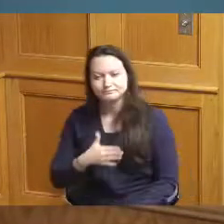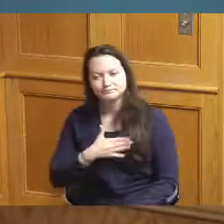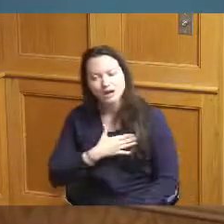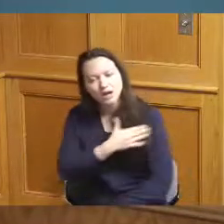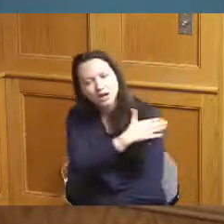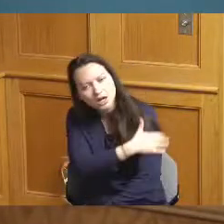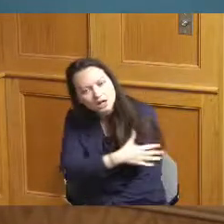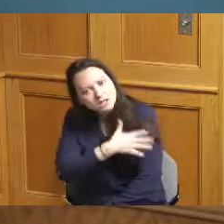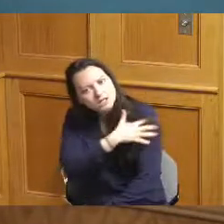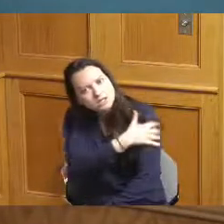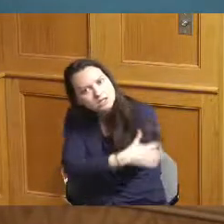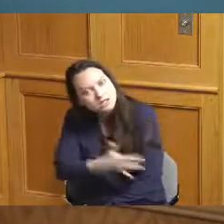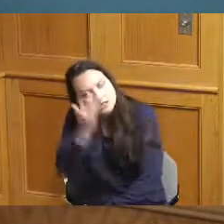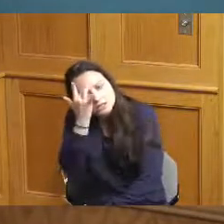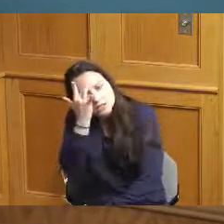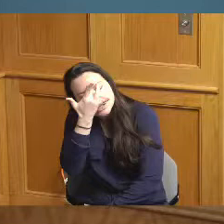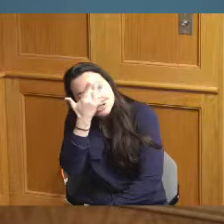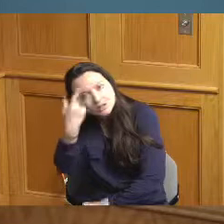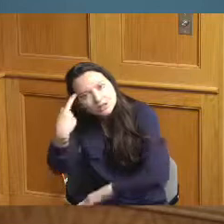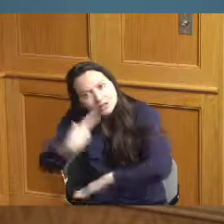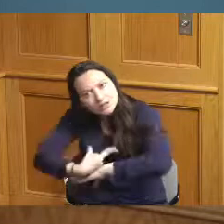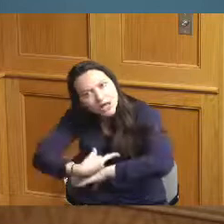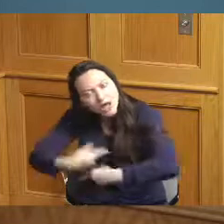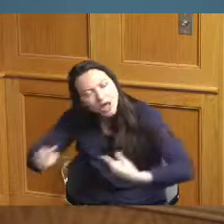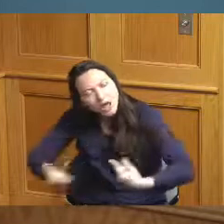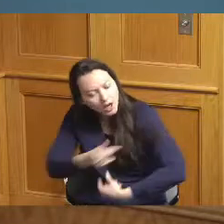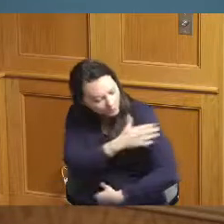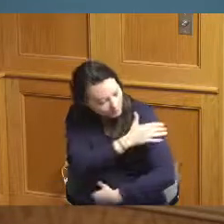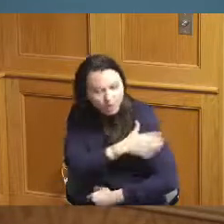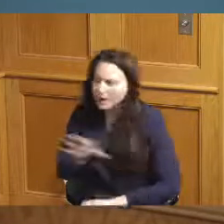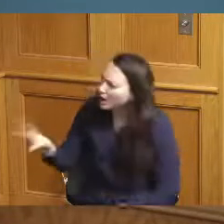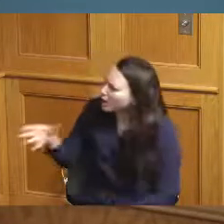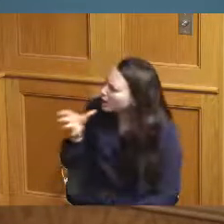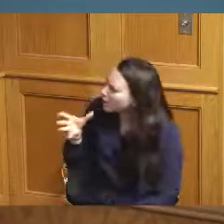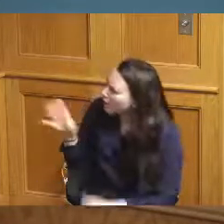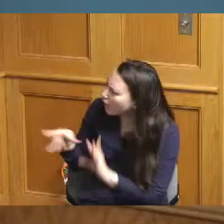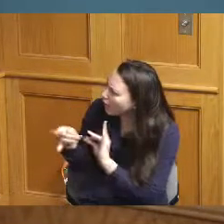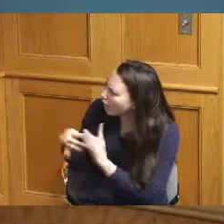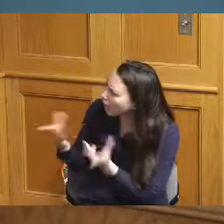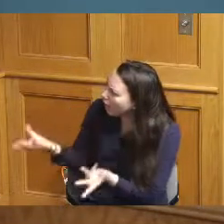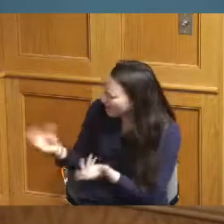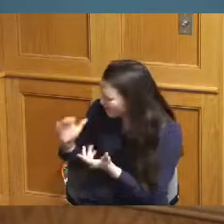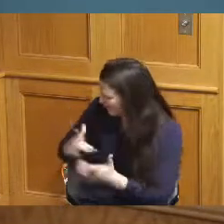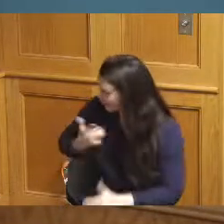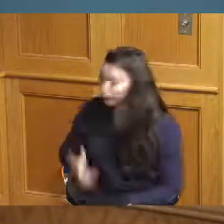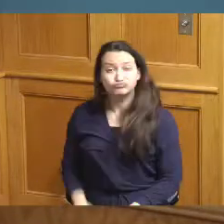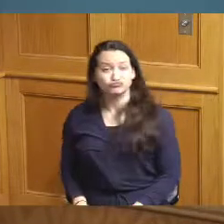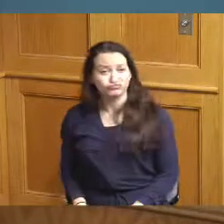hurt like crazy for about a day and I called my I said Mom I said how do you feel and she's like oh